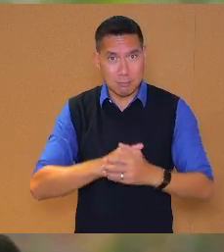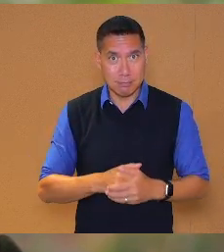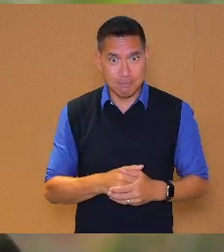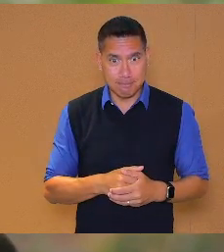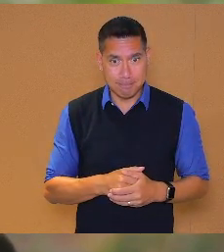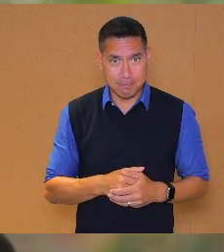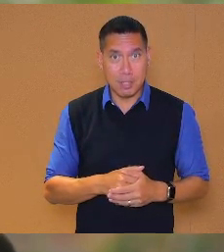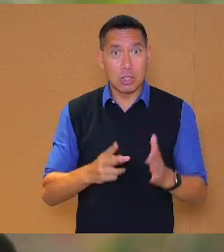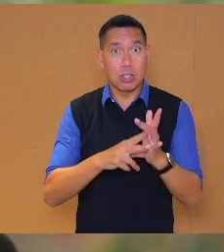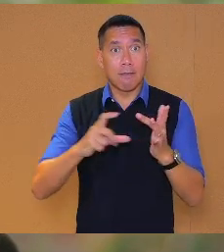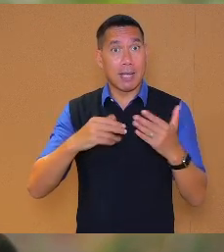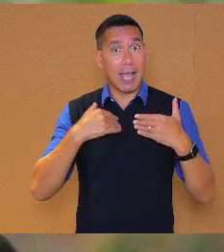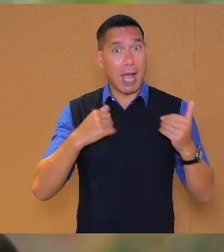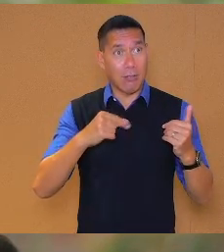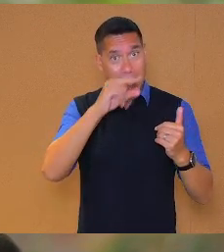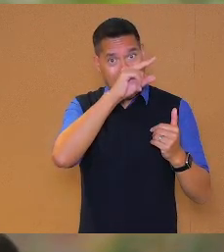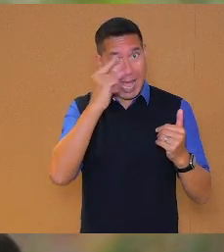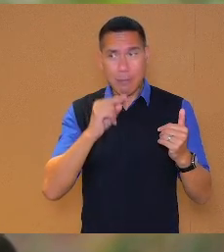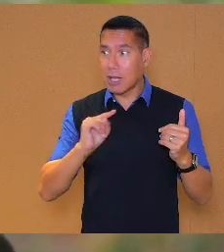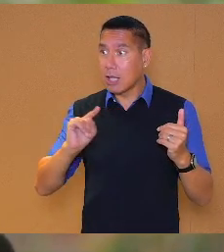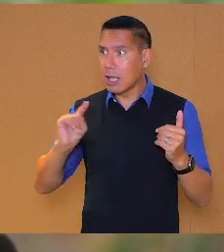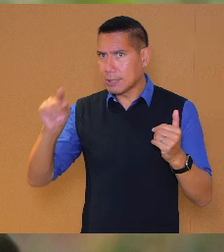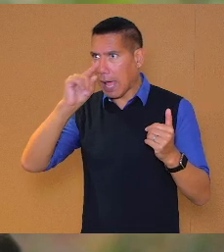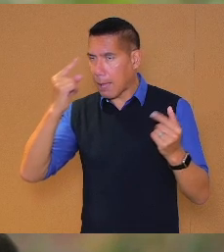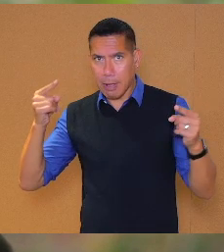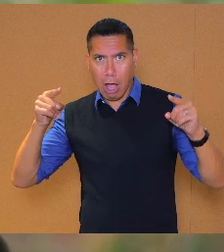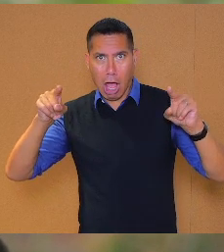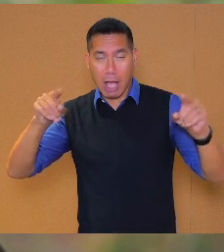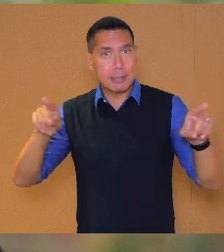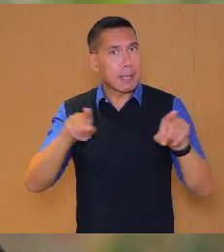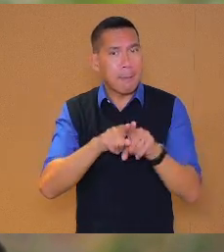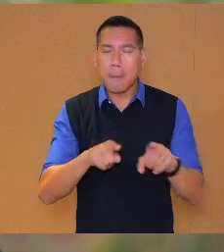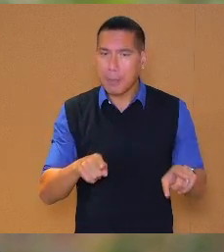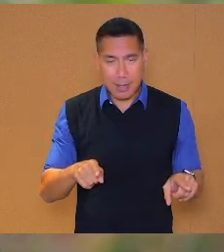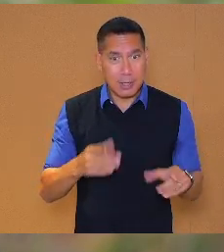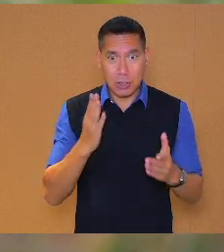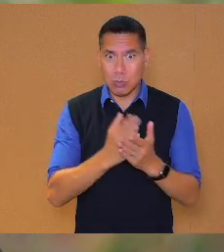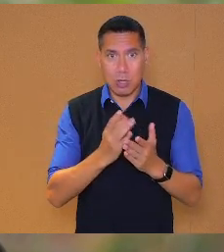Which pursues positive health outcomes in a large part by